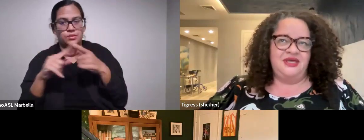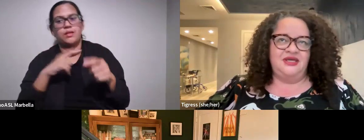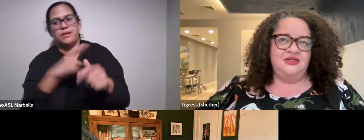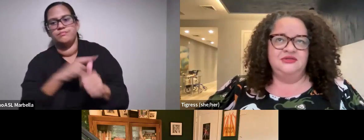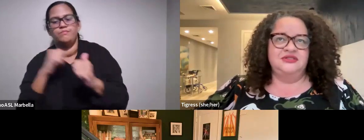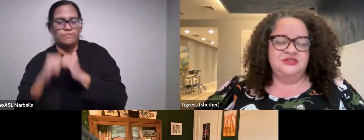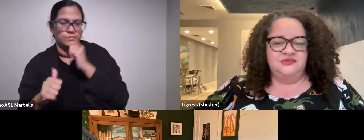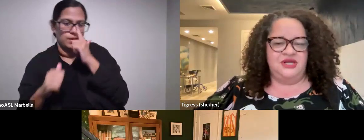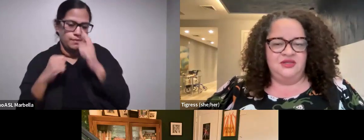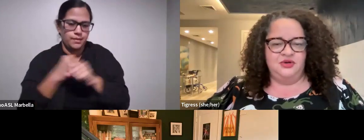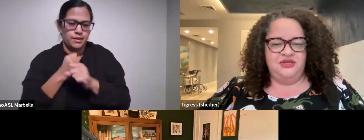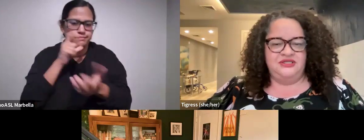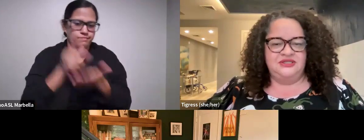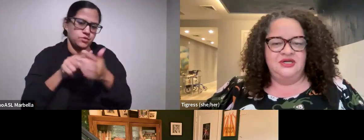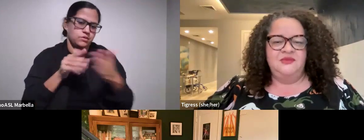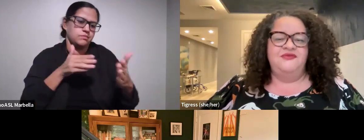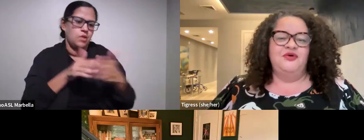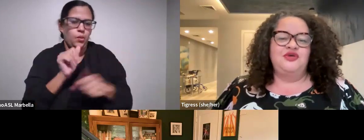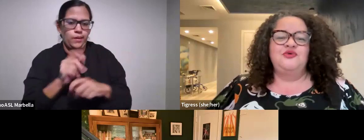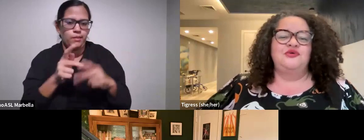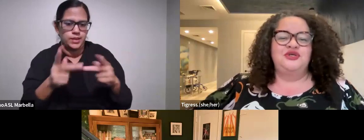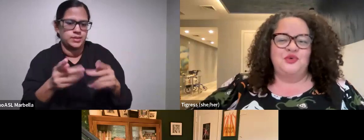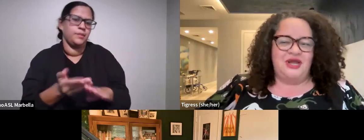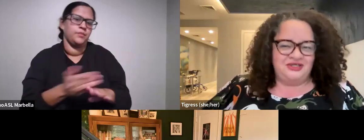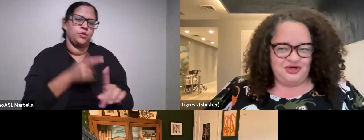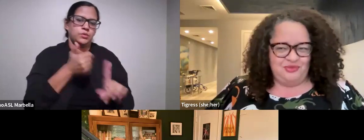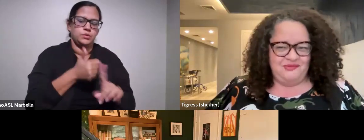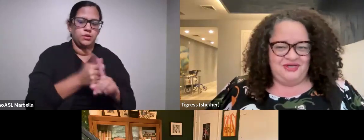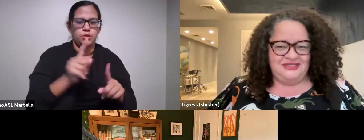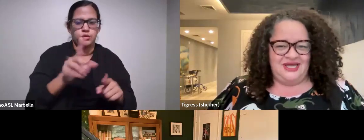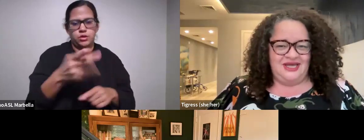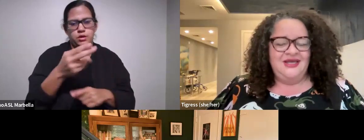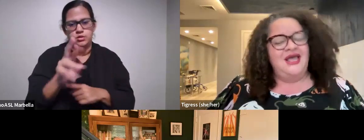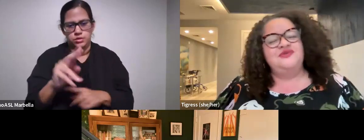making it illegal to discriminate in the workplace before you go to your HR department and say, Hey,